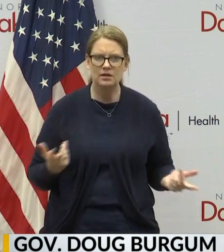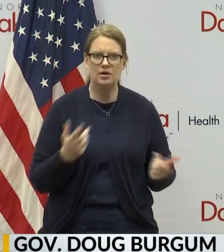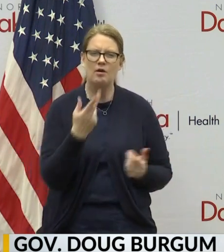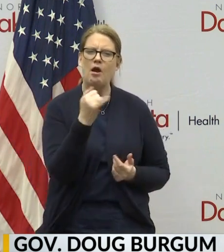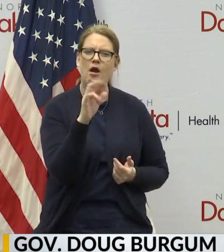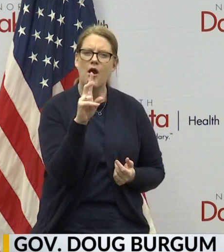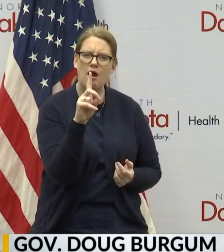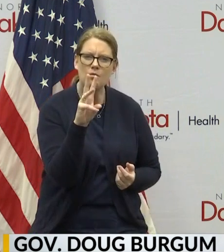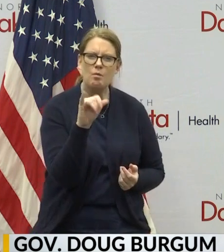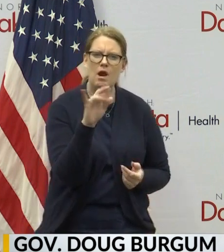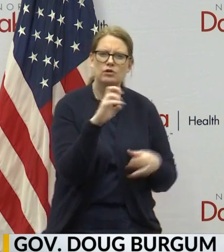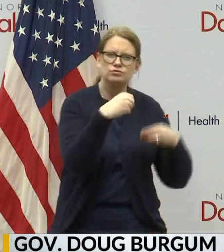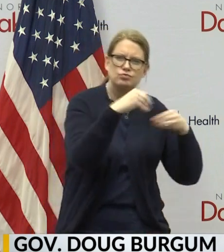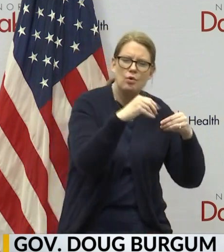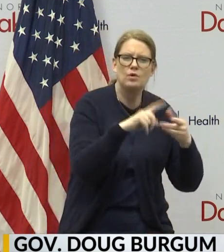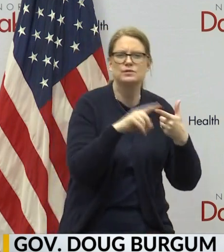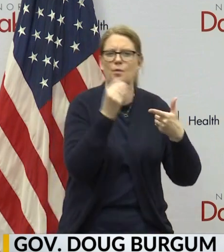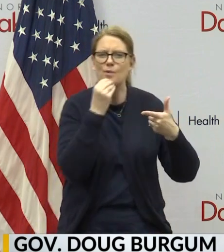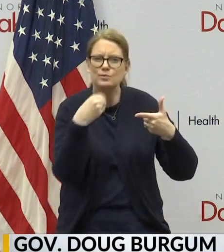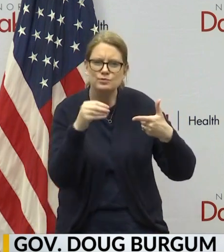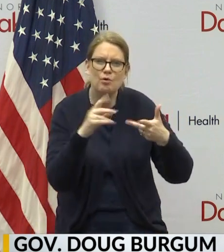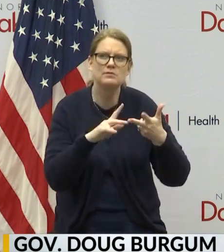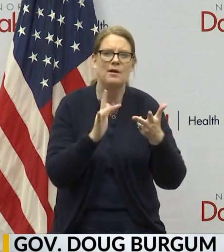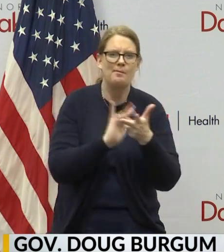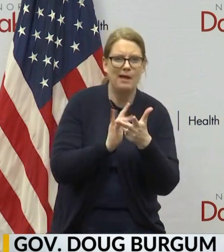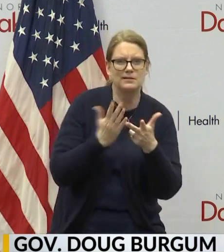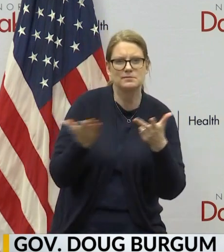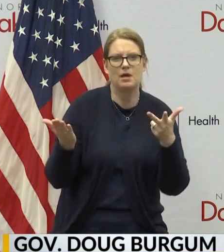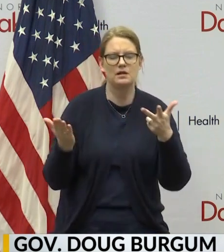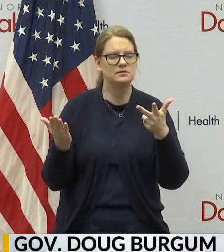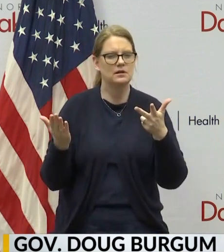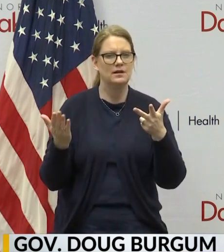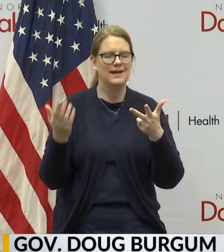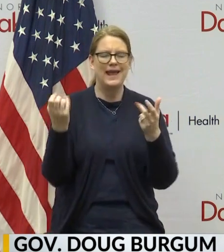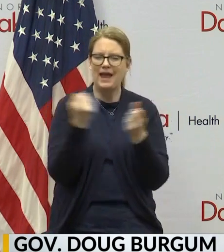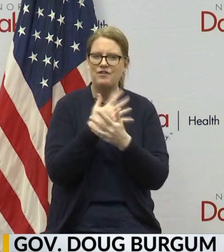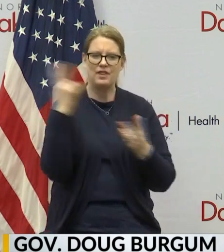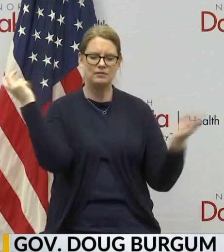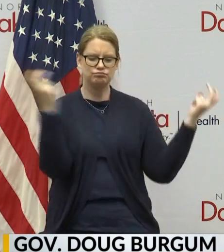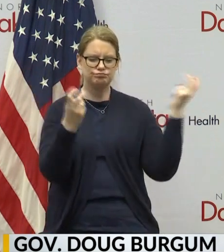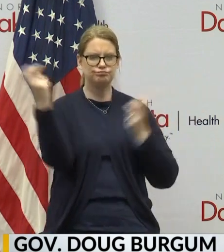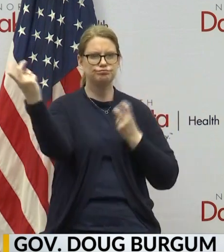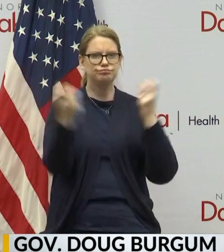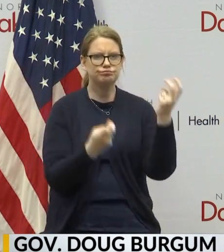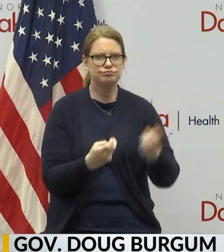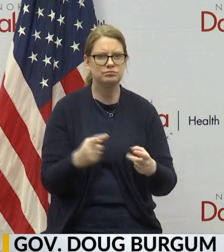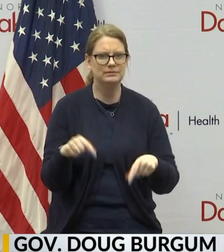STATE. I MEAN, THERE'S VERY FEW ITEMS IN OUR HARDWARE STORES FROM